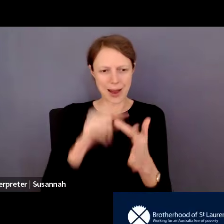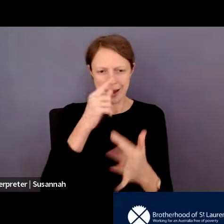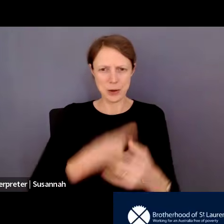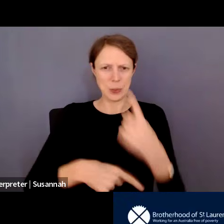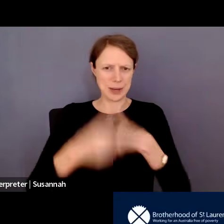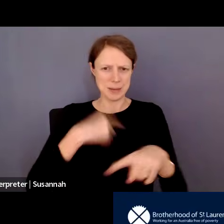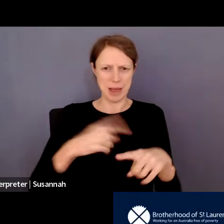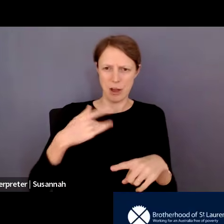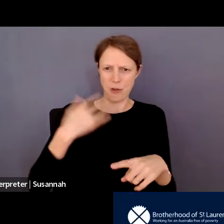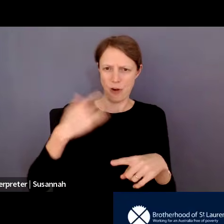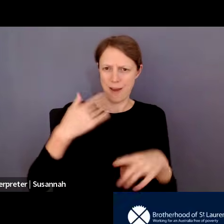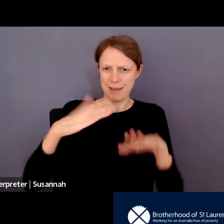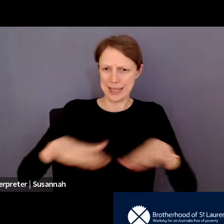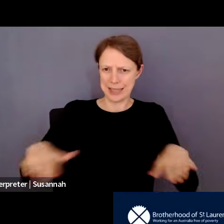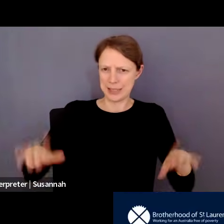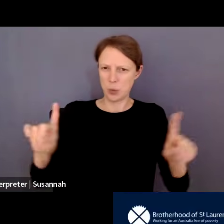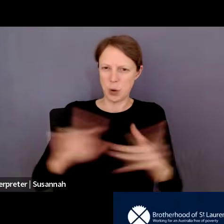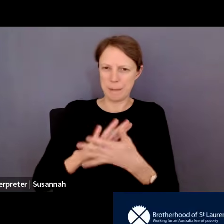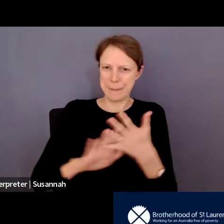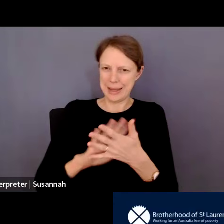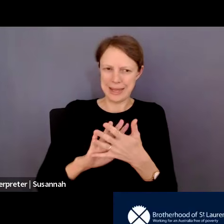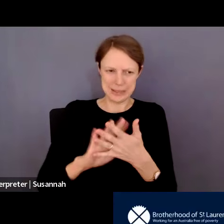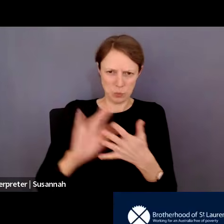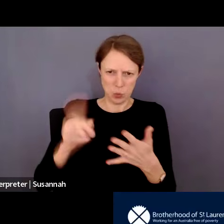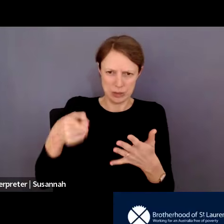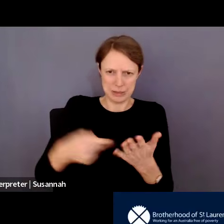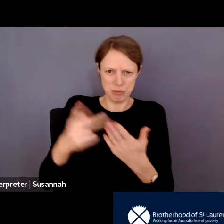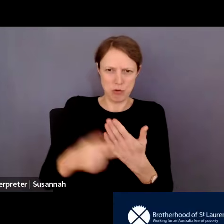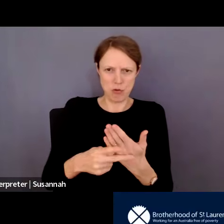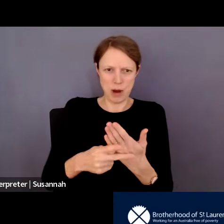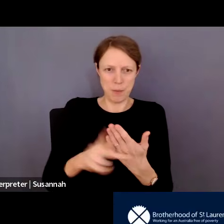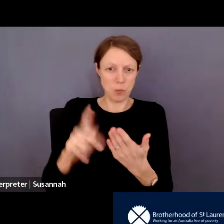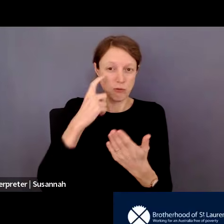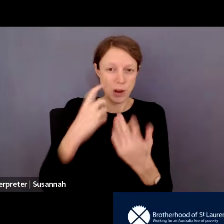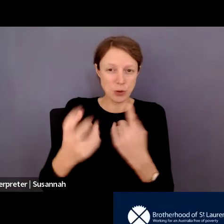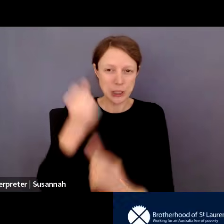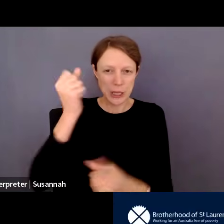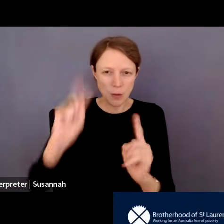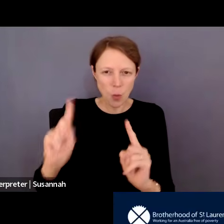it? What is it trying to achieve? And what is the opportunity for it to be a once-in-a-generational